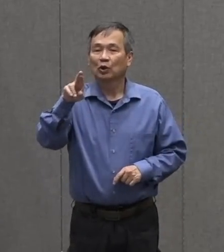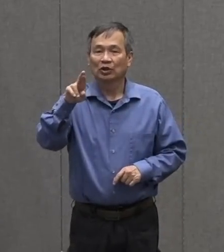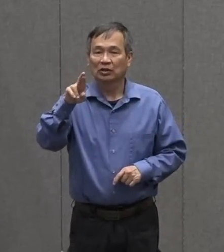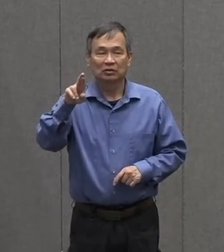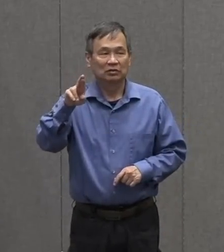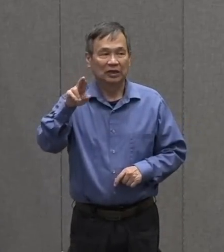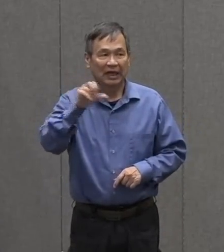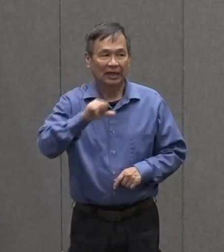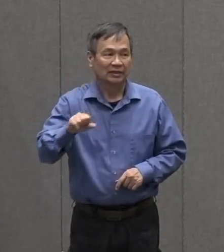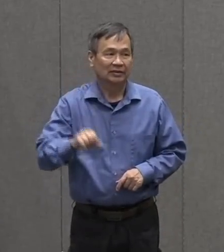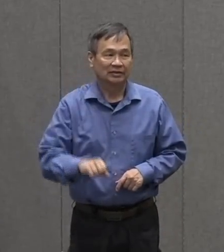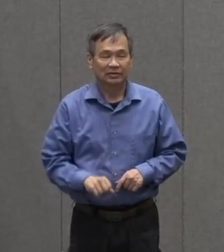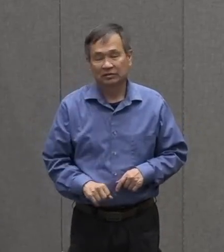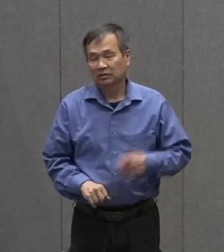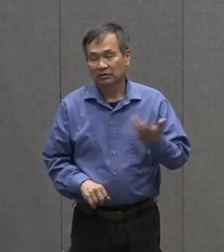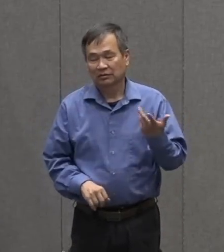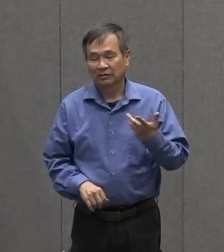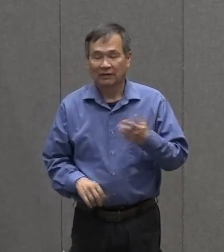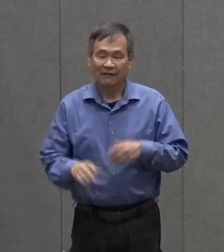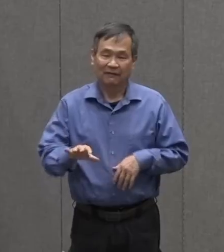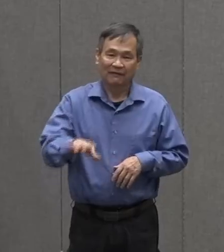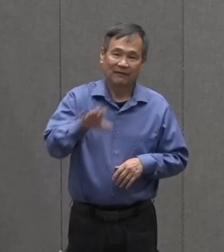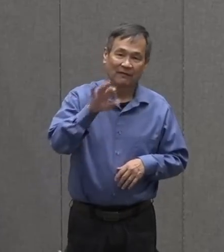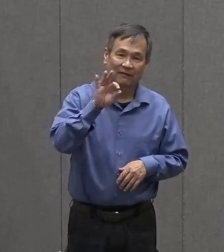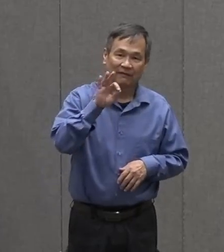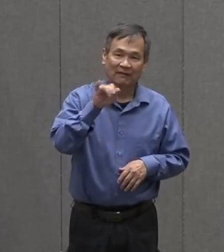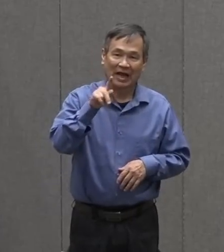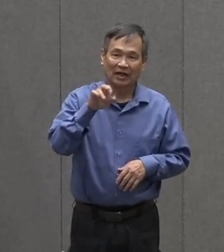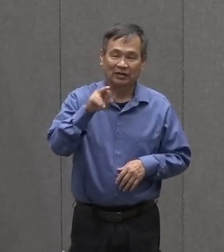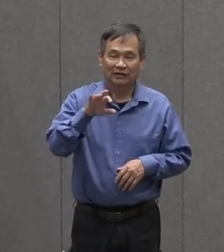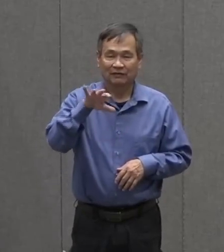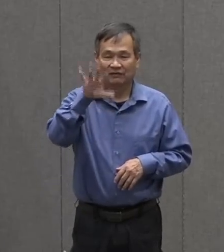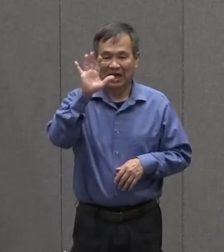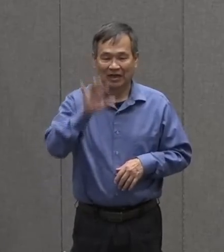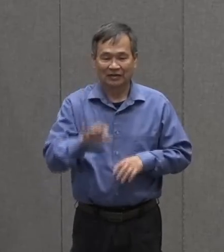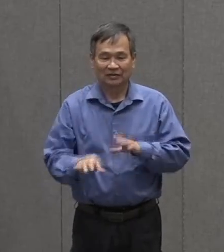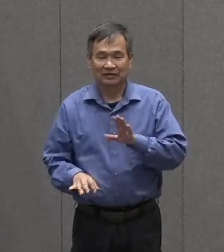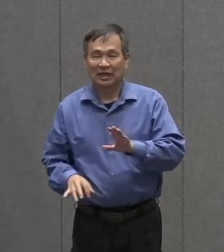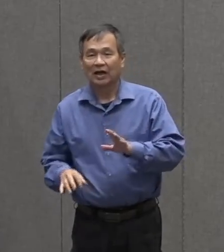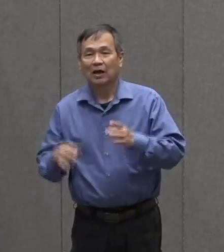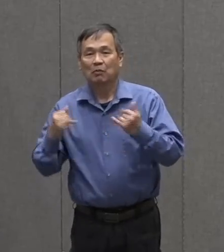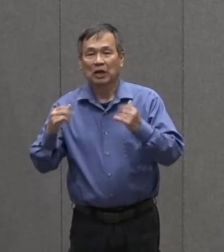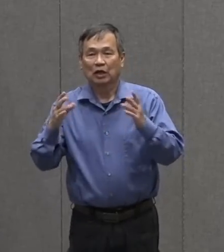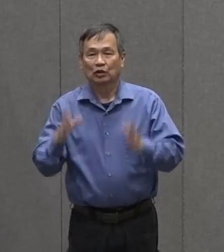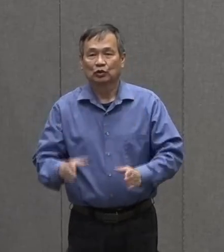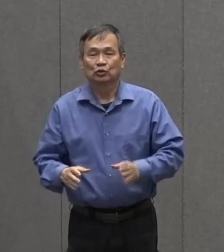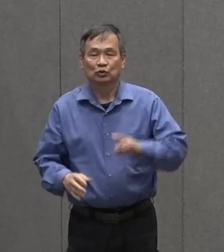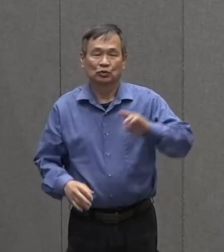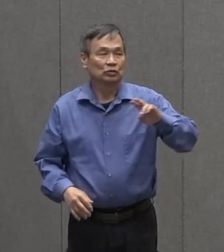So I'm going to say five, then player two, Mrs. Sears will have to put her paperclip